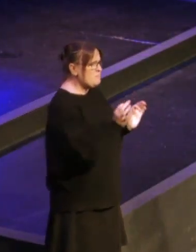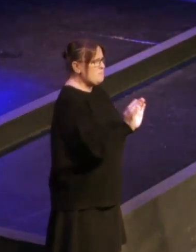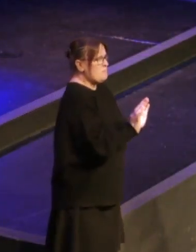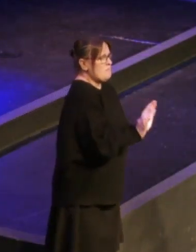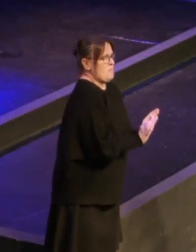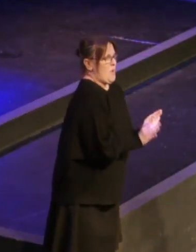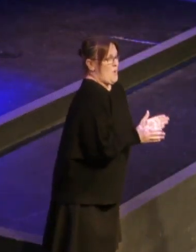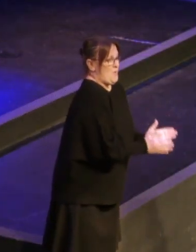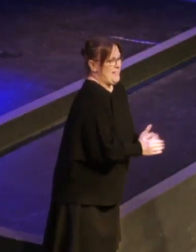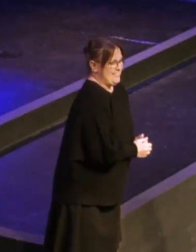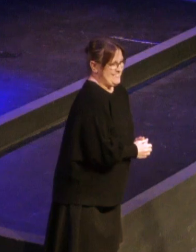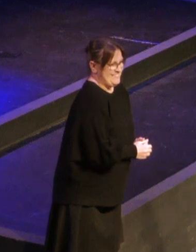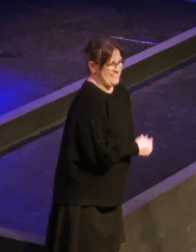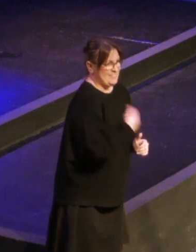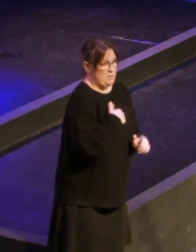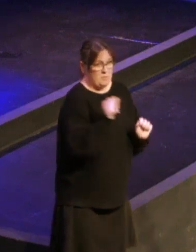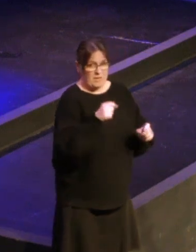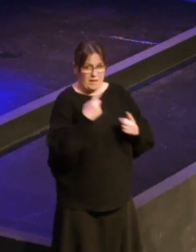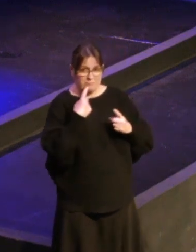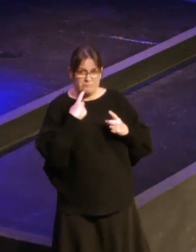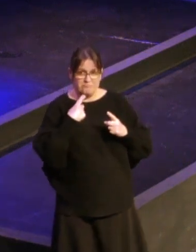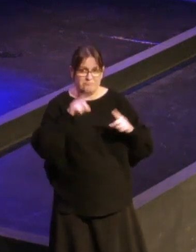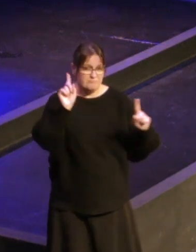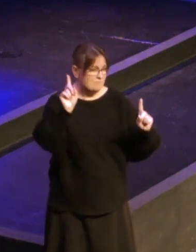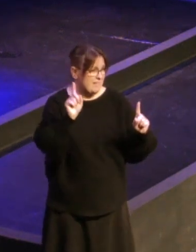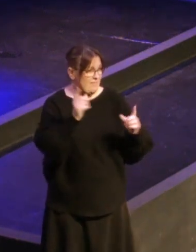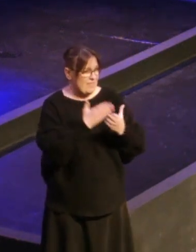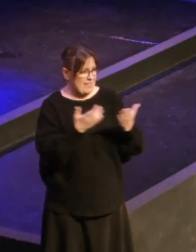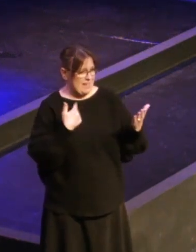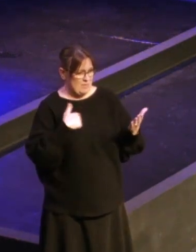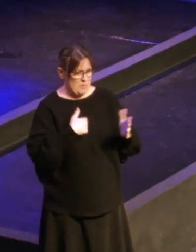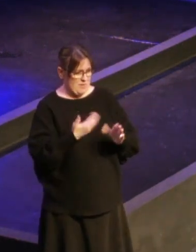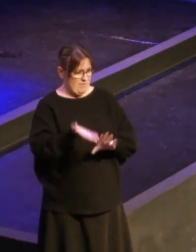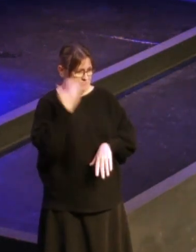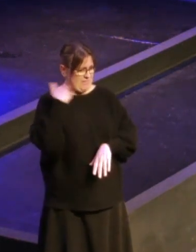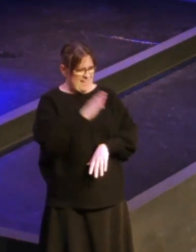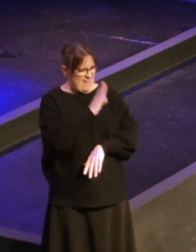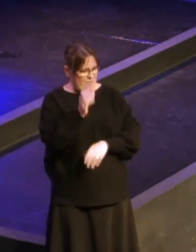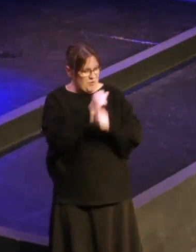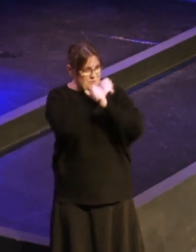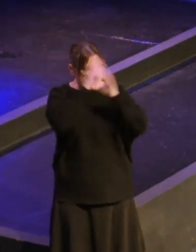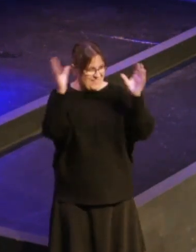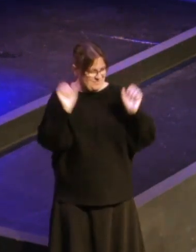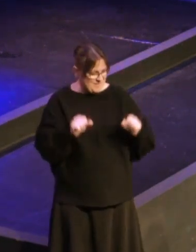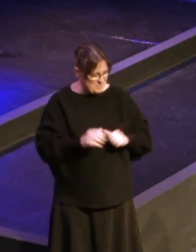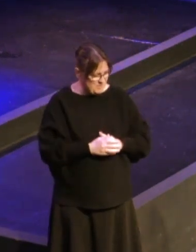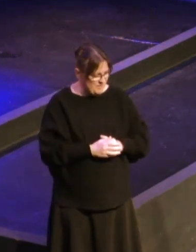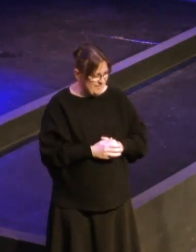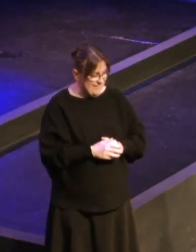we may never have dreamt possible. Now that was the ultimate mountaintop moment, but as